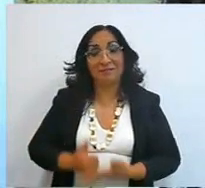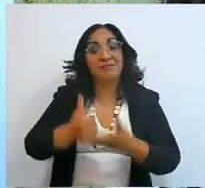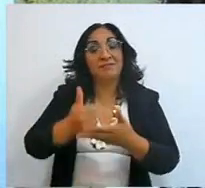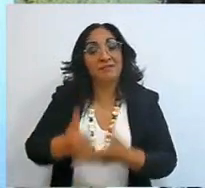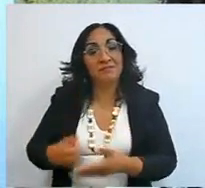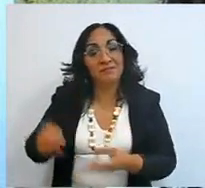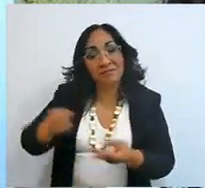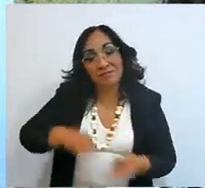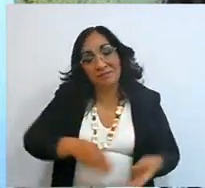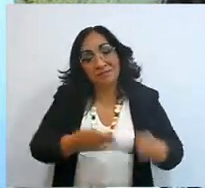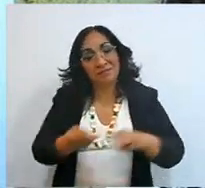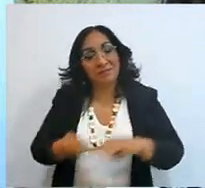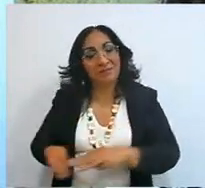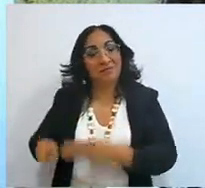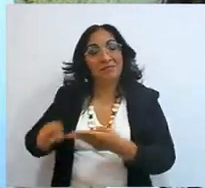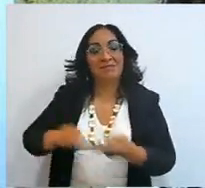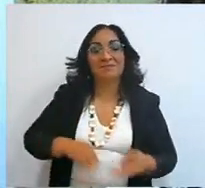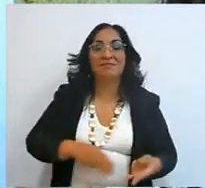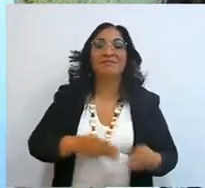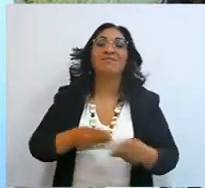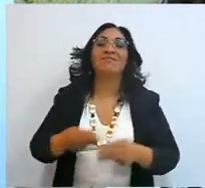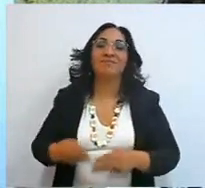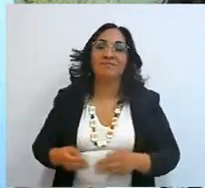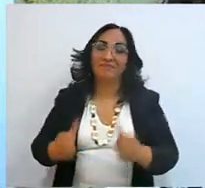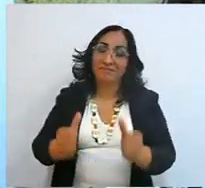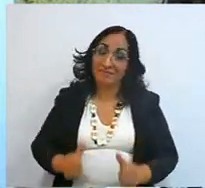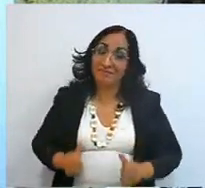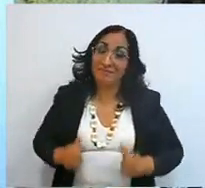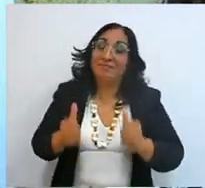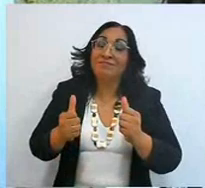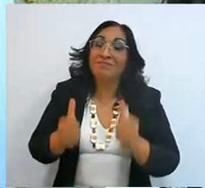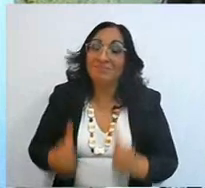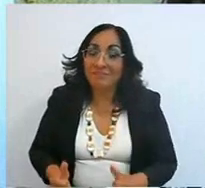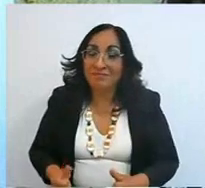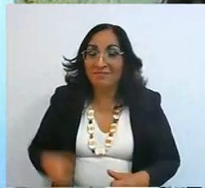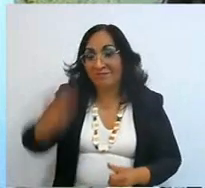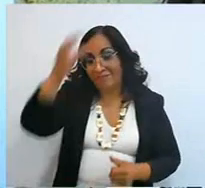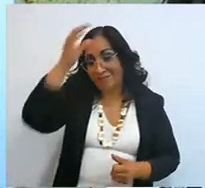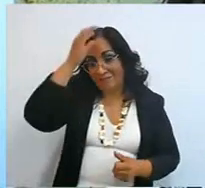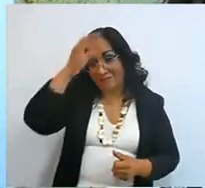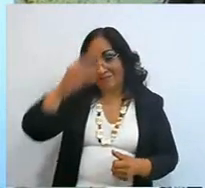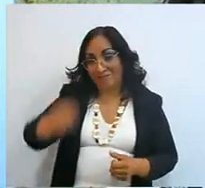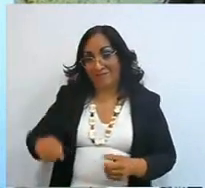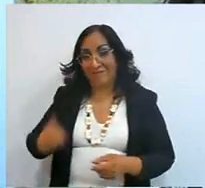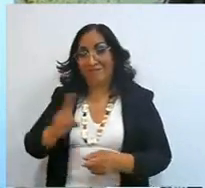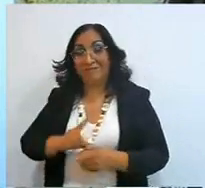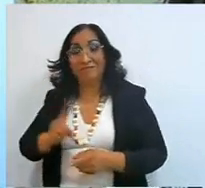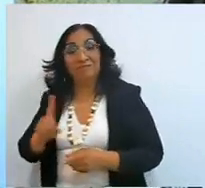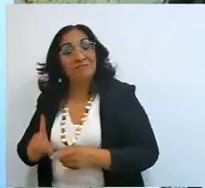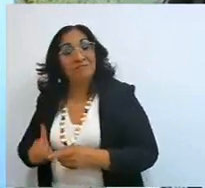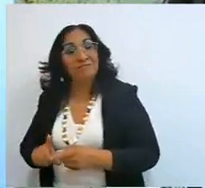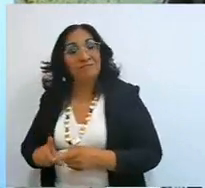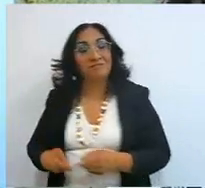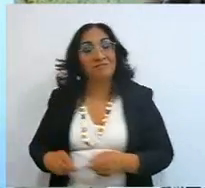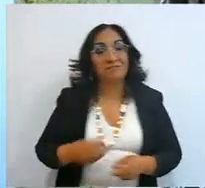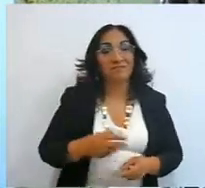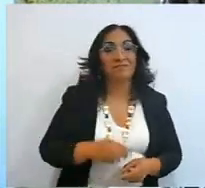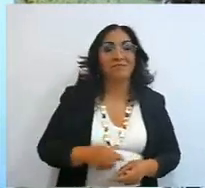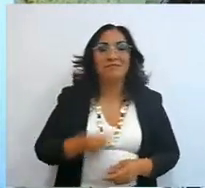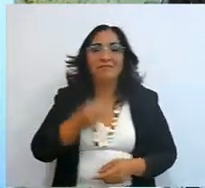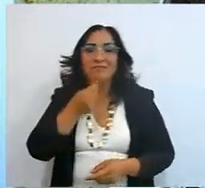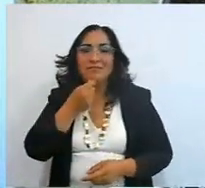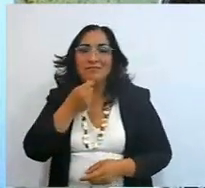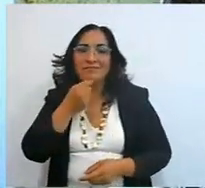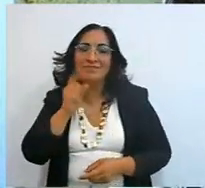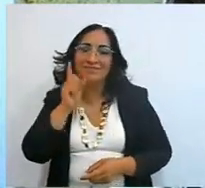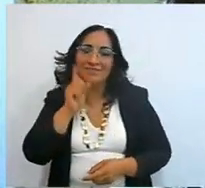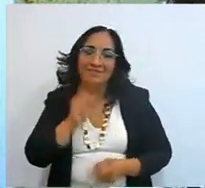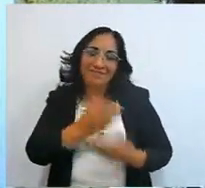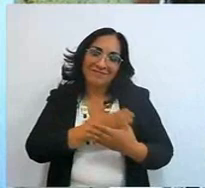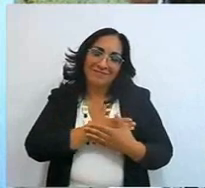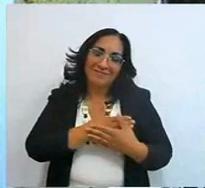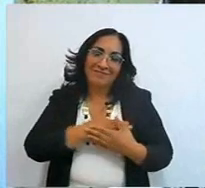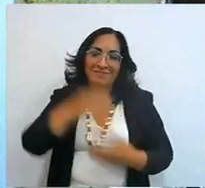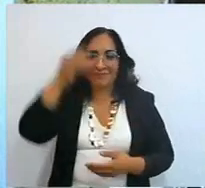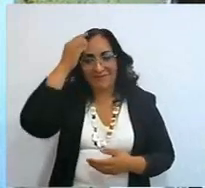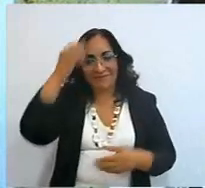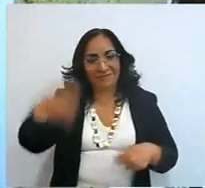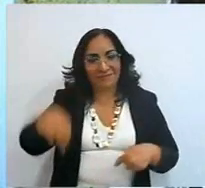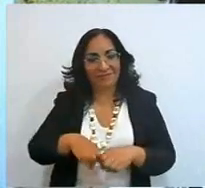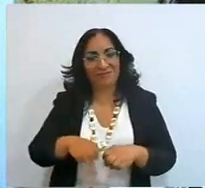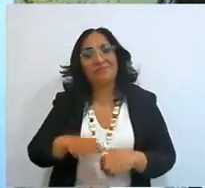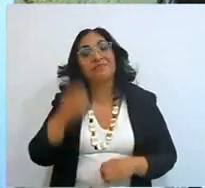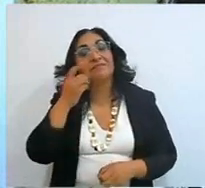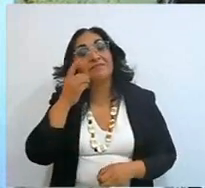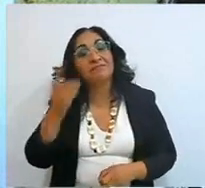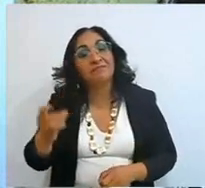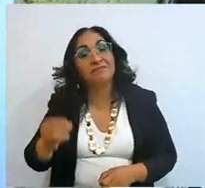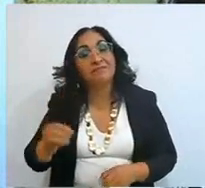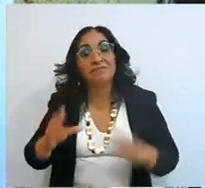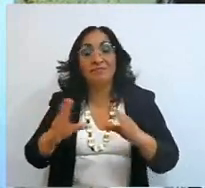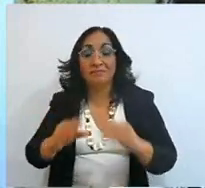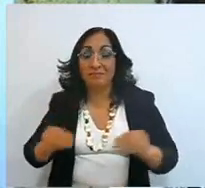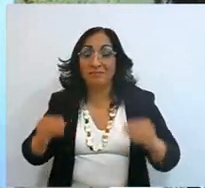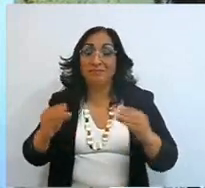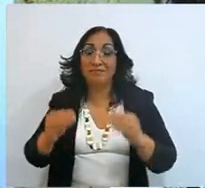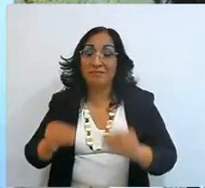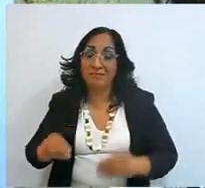She has been a disciple of Christ, since she was a child she loved the Lord, as the teacher said we instruct our children,